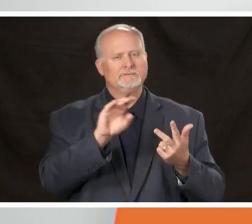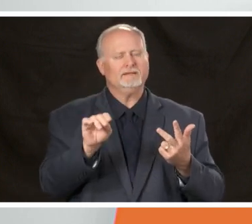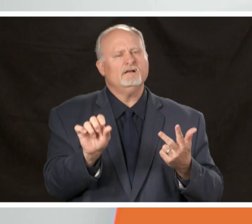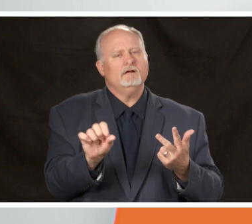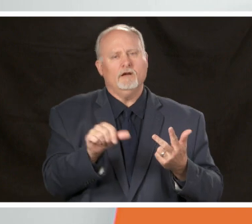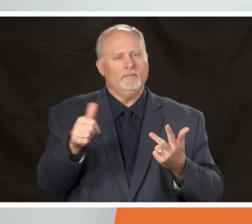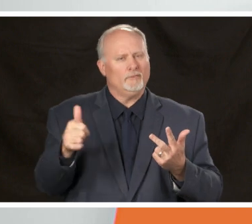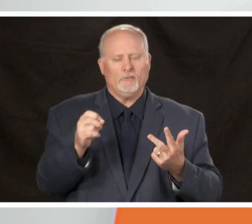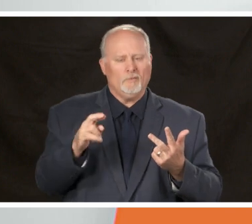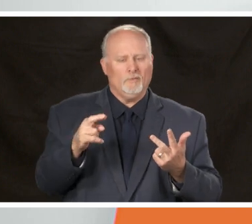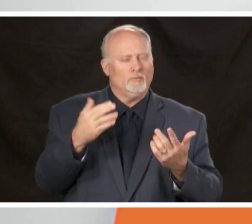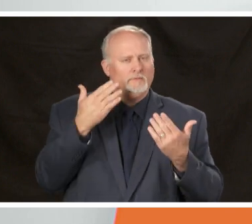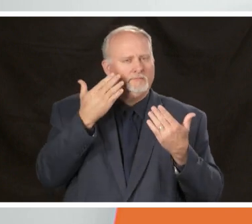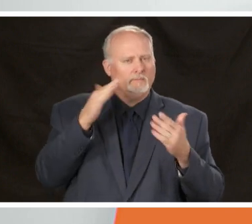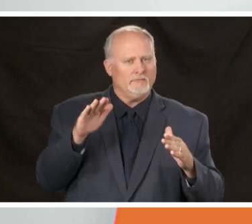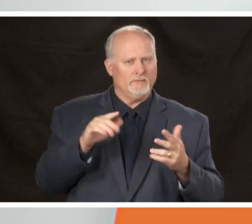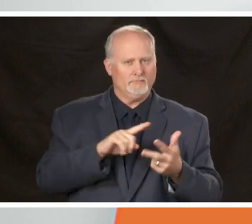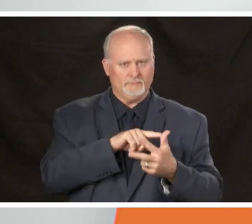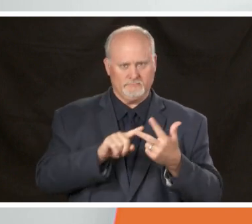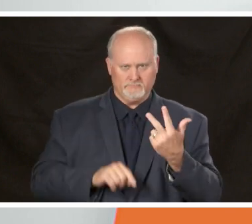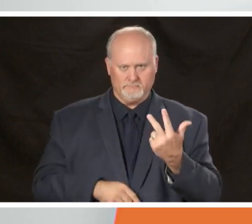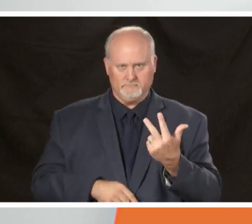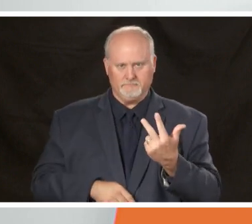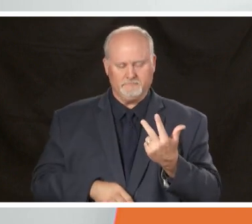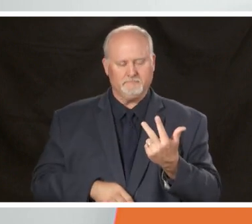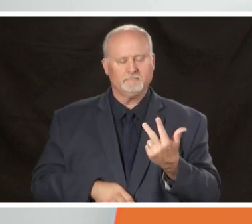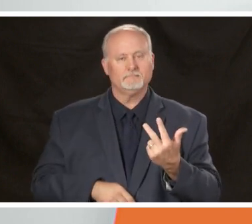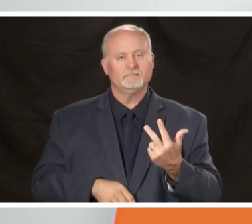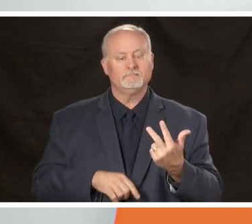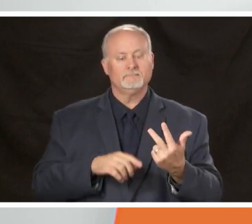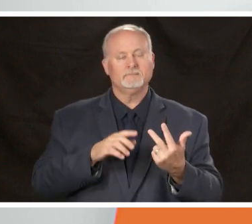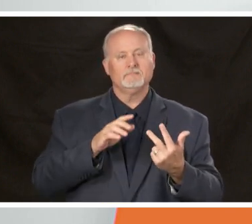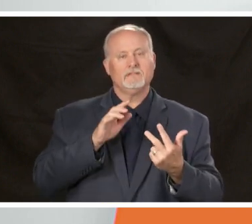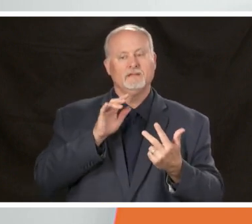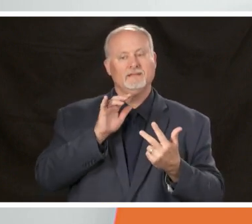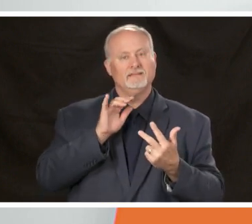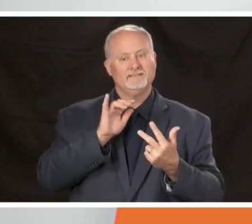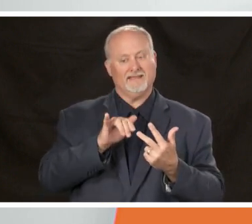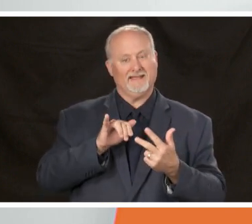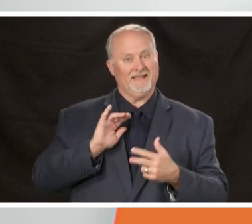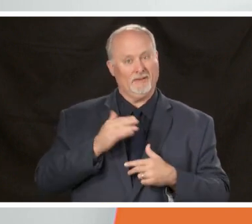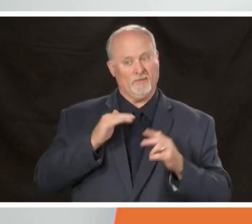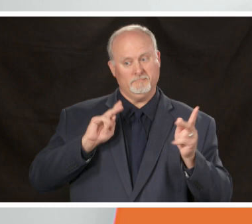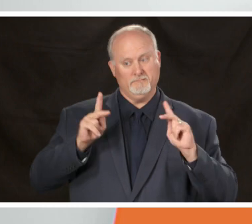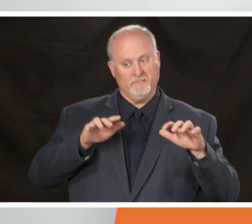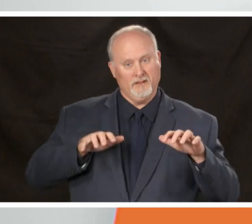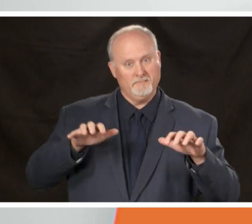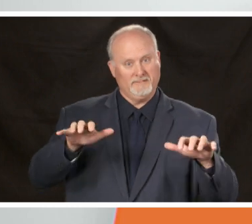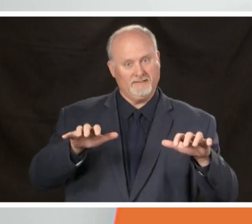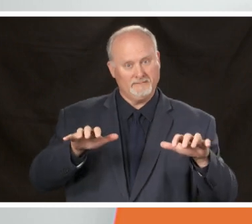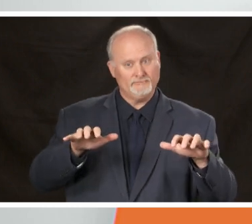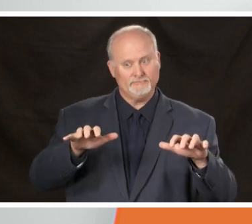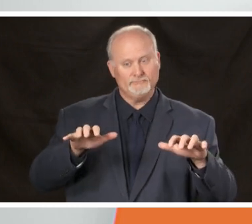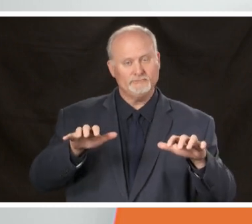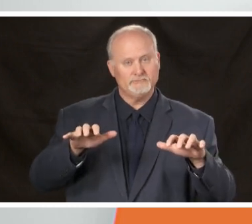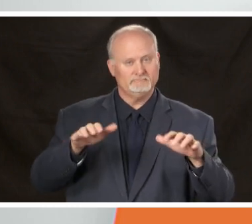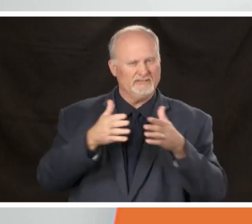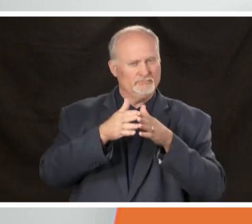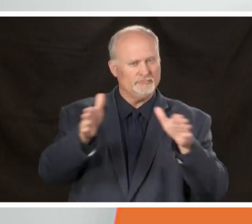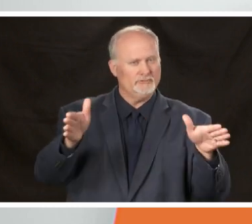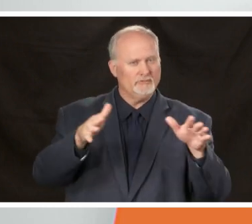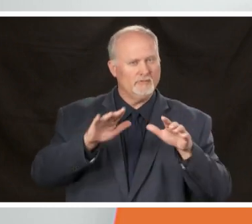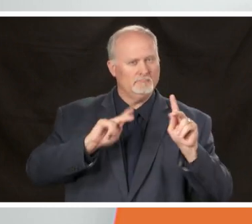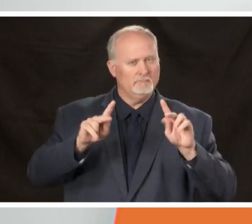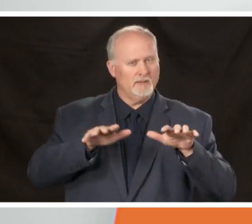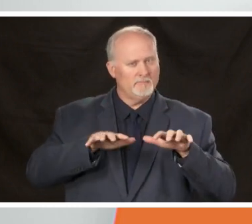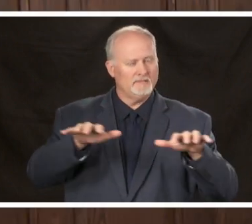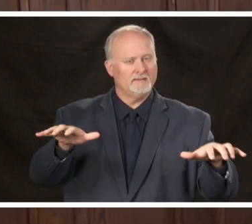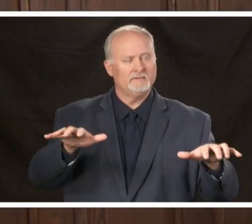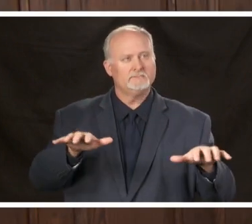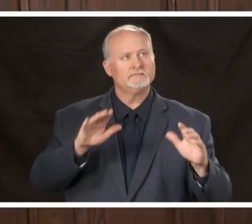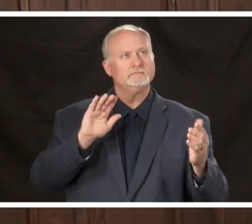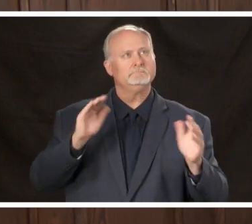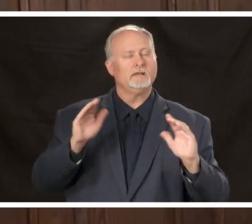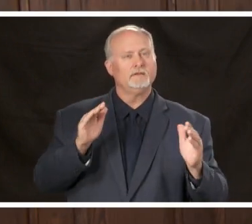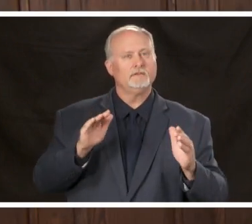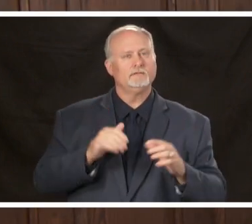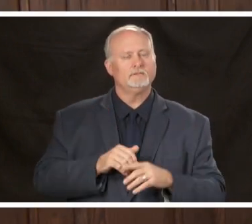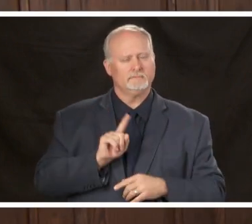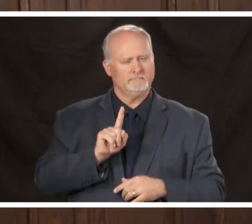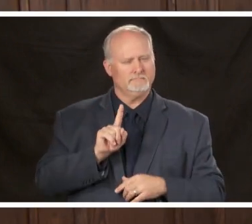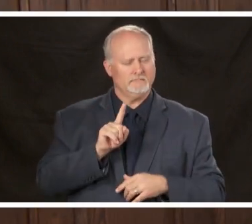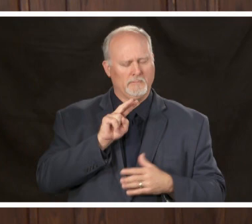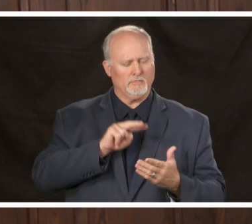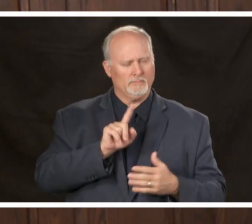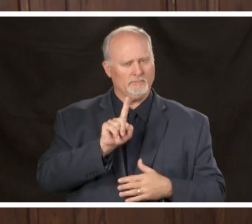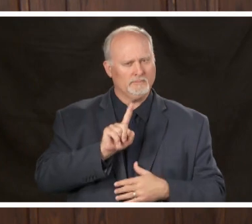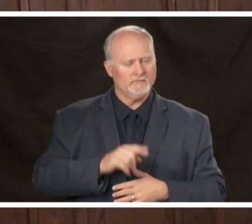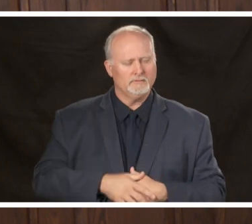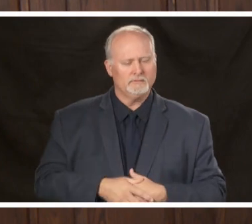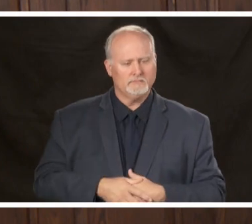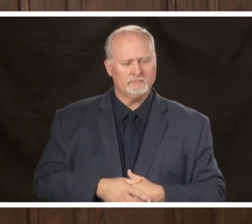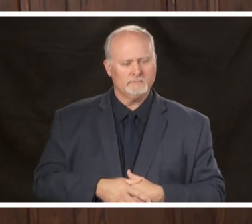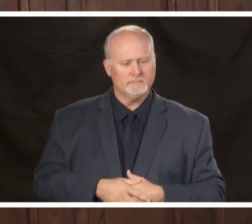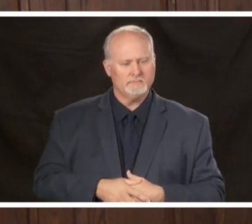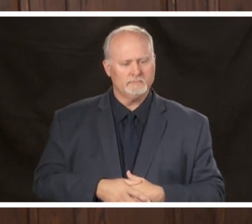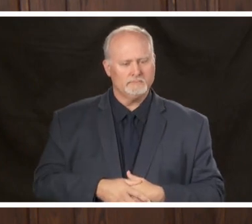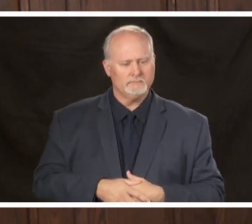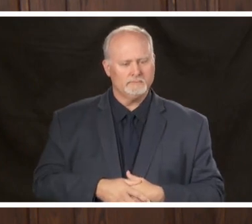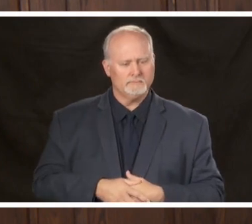unspecified that compares to our population of excuse me I have to get to